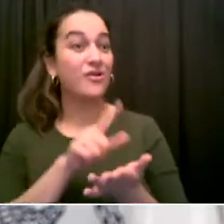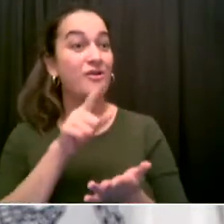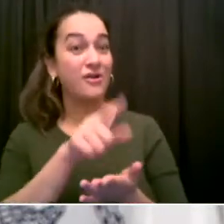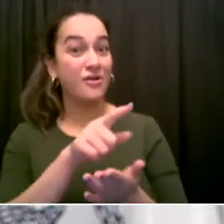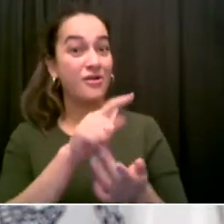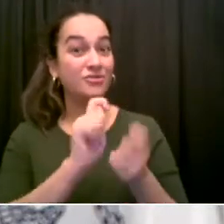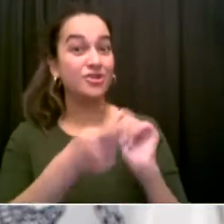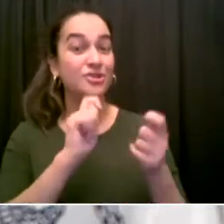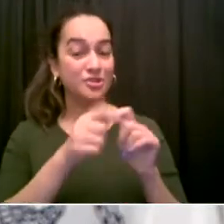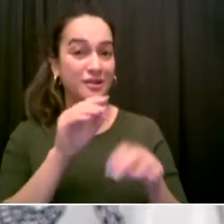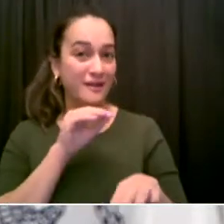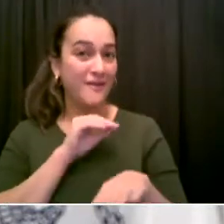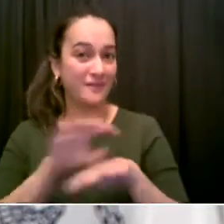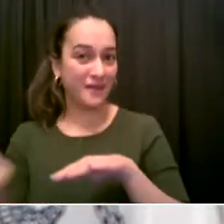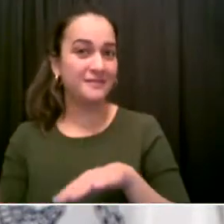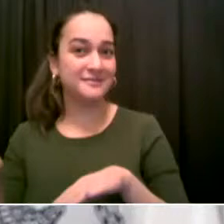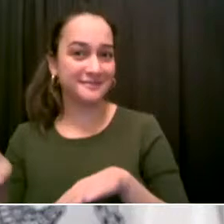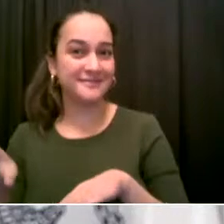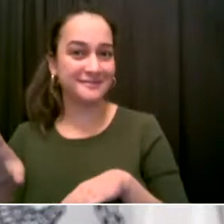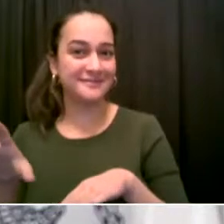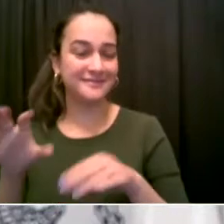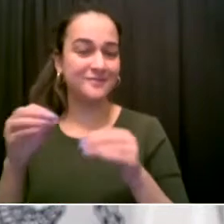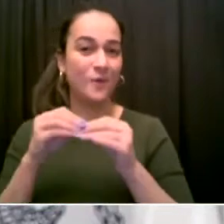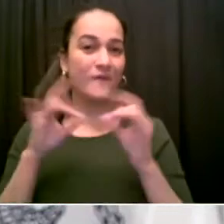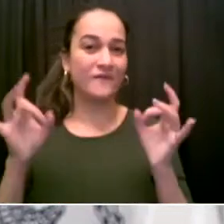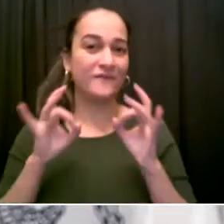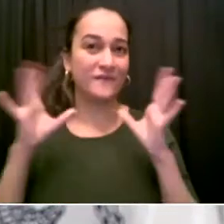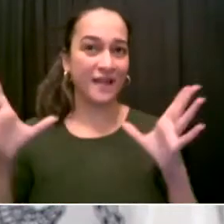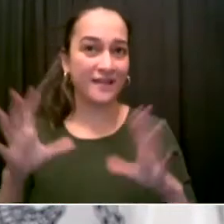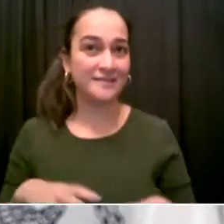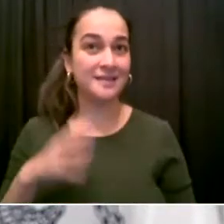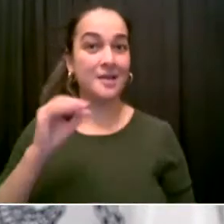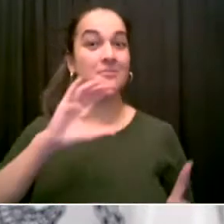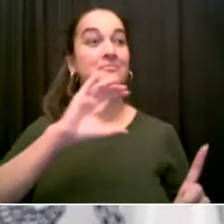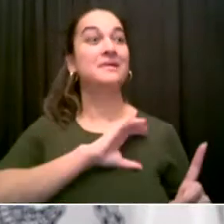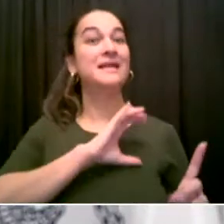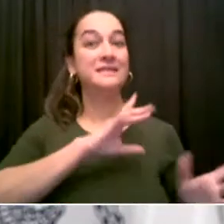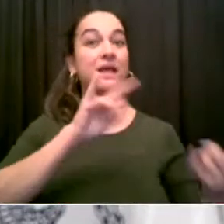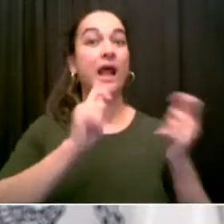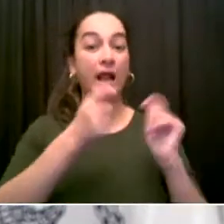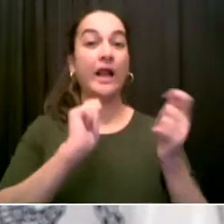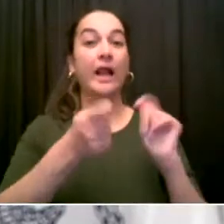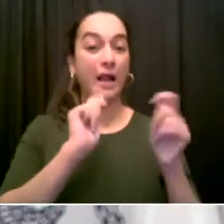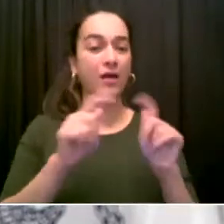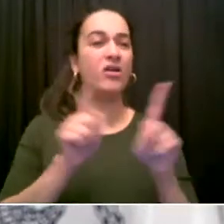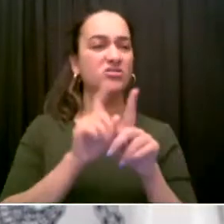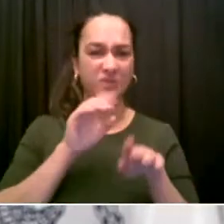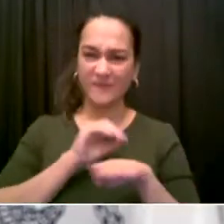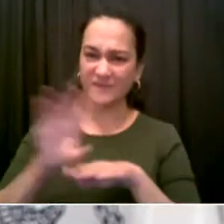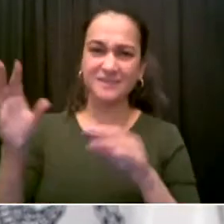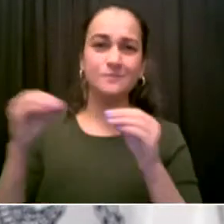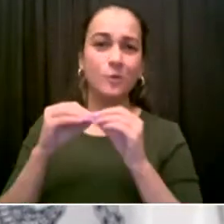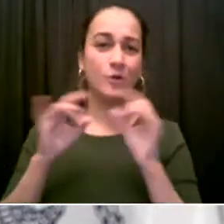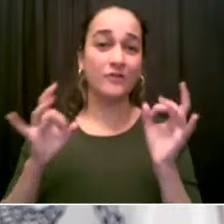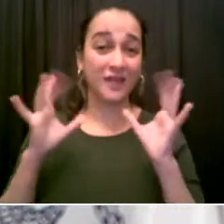CHANGED AND ARE CREATING WITH THIS VIOLENCE. YOU BELIE EVTHAT SOME OF THESE REFORMS HAVE GONE TOO FAR AND ARE